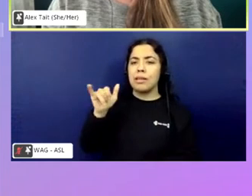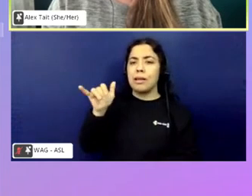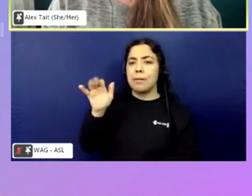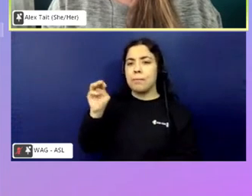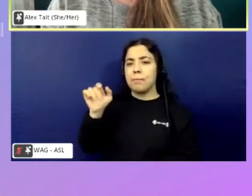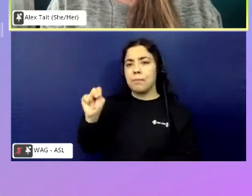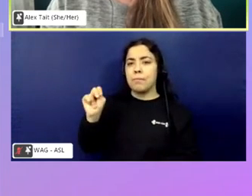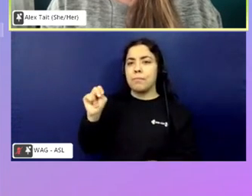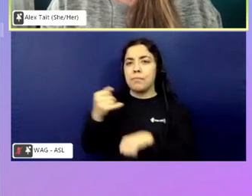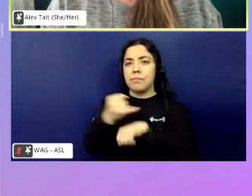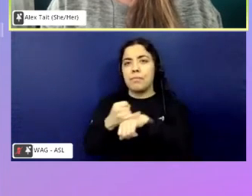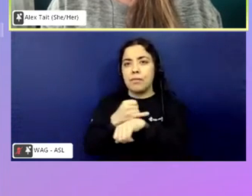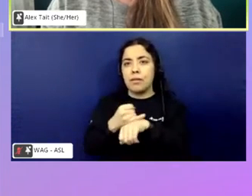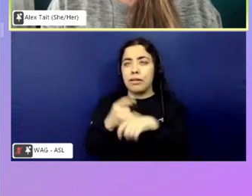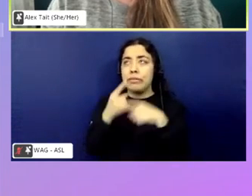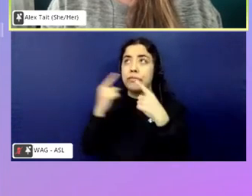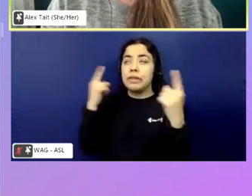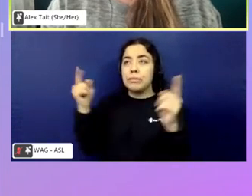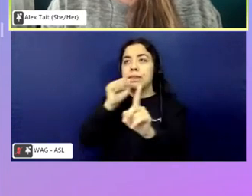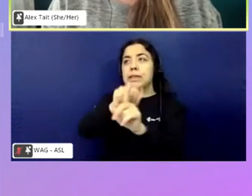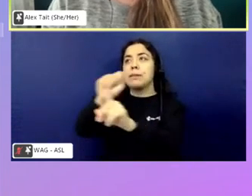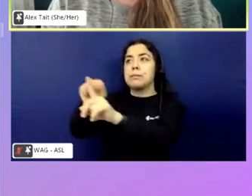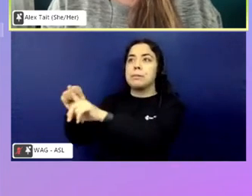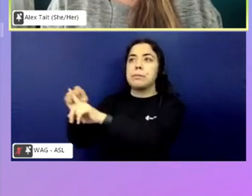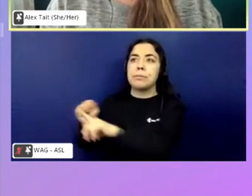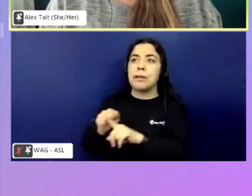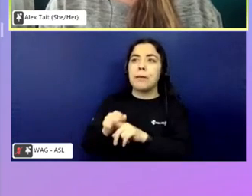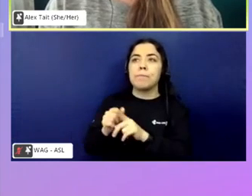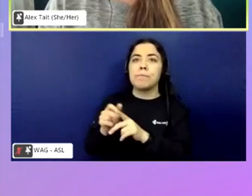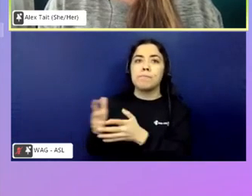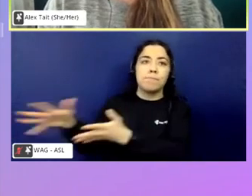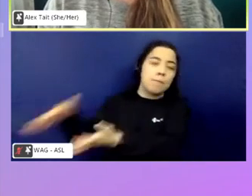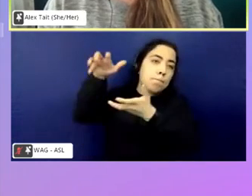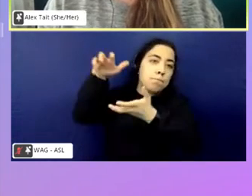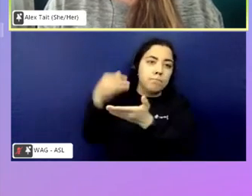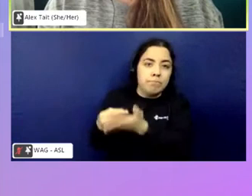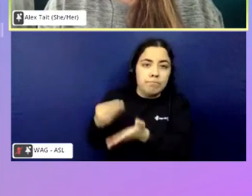having to cancel my credit card because the company ran out of the Cayman islands, which is apparently notorious